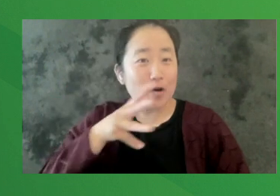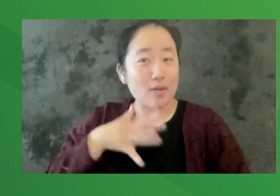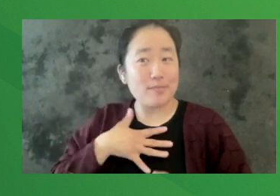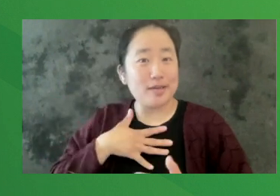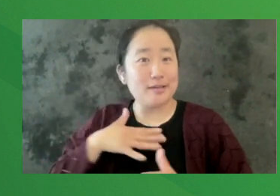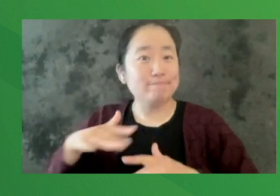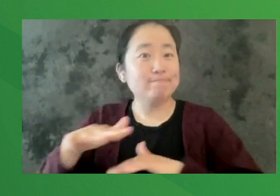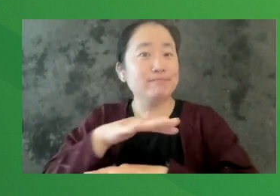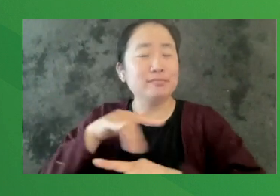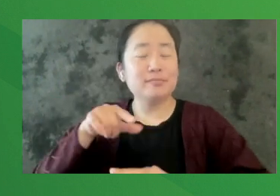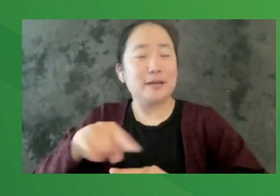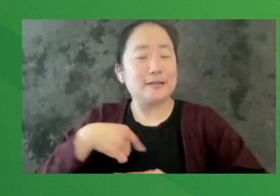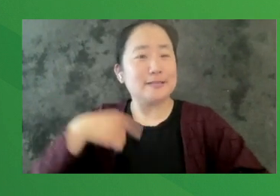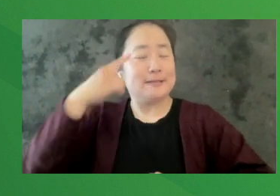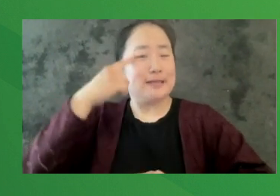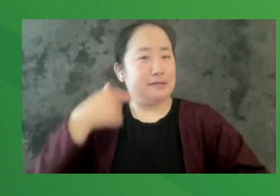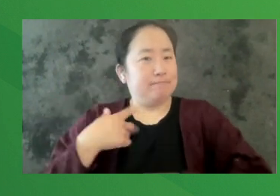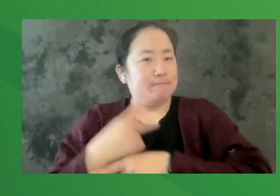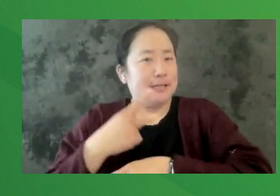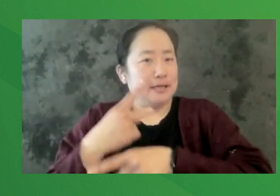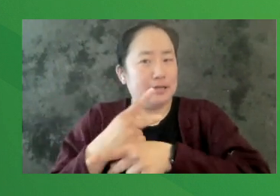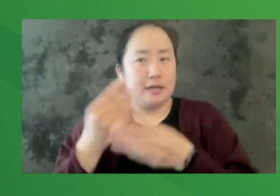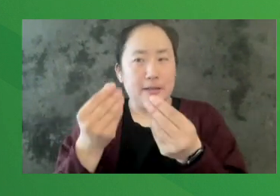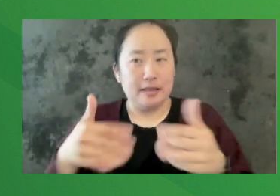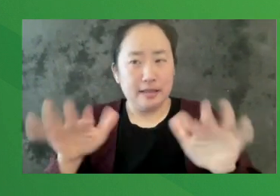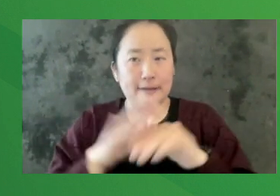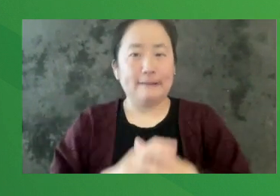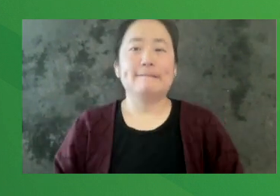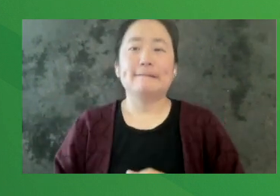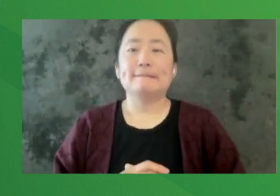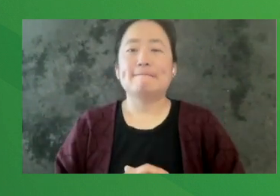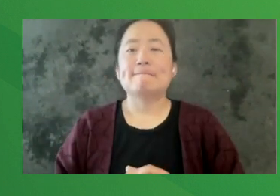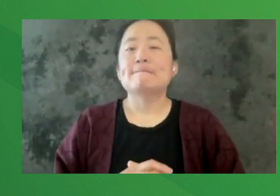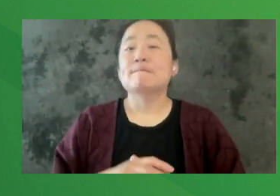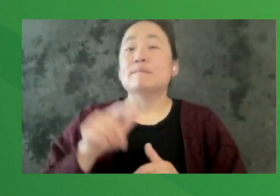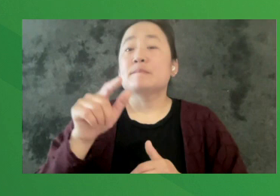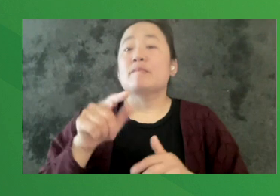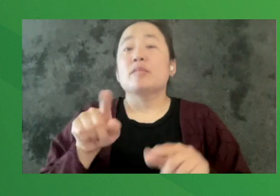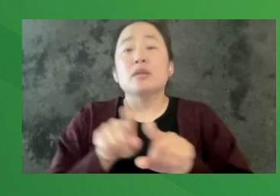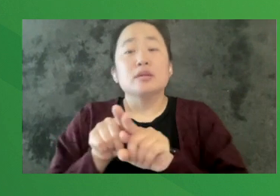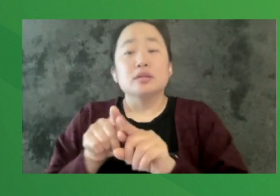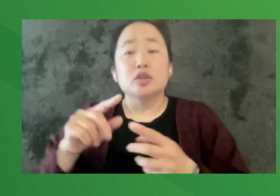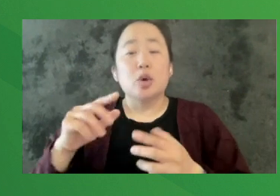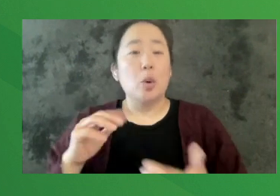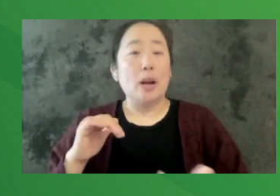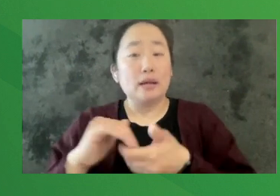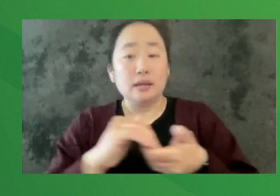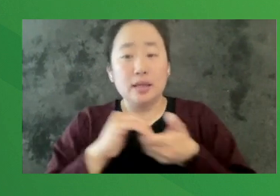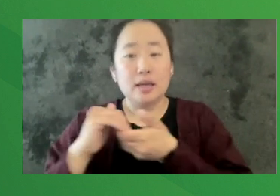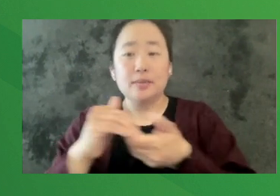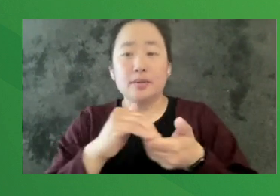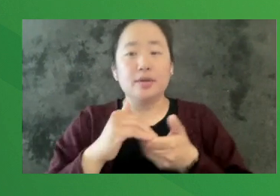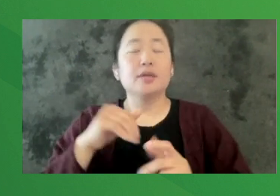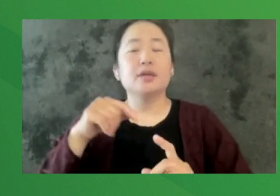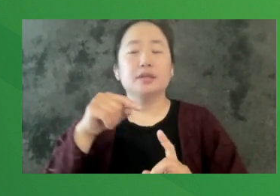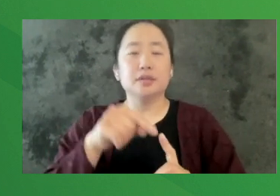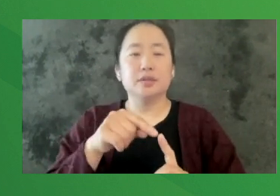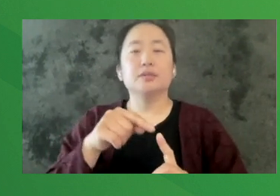there on the left is this idea of collaboration and all that we do must be collaborative. When we think about teaching these issues, none of us can do this alone, none of us can do this